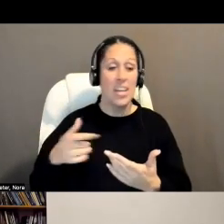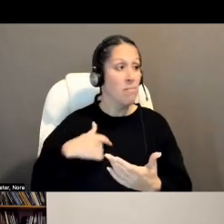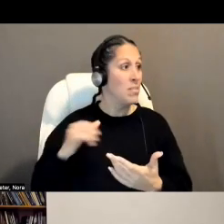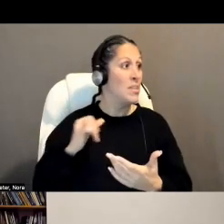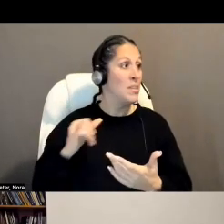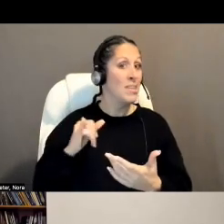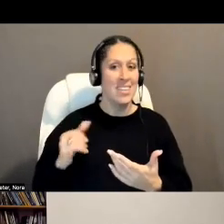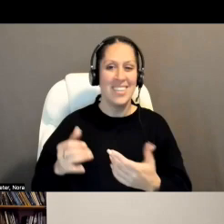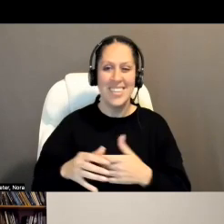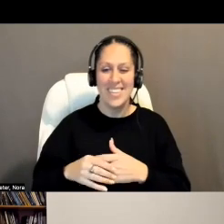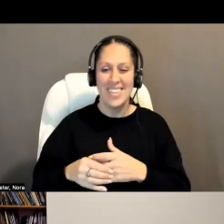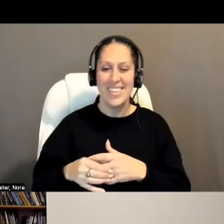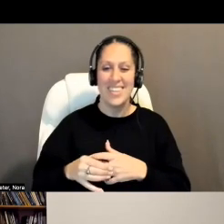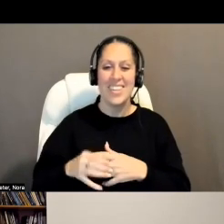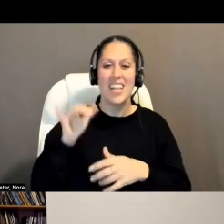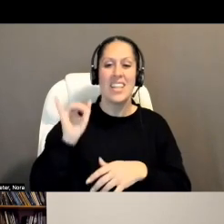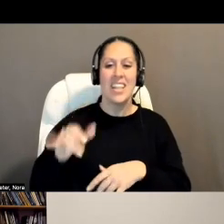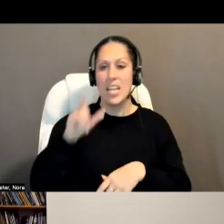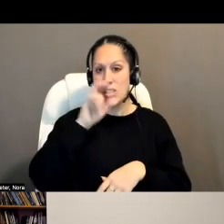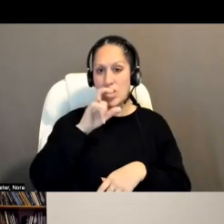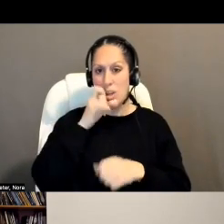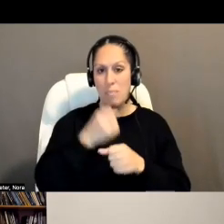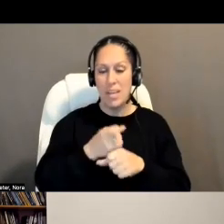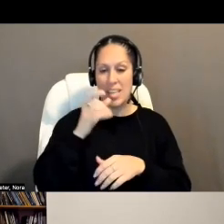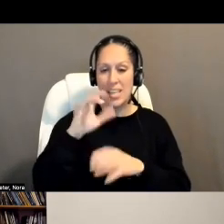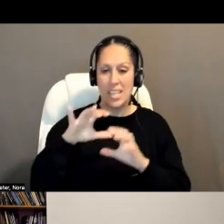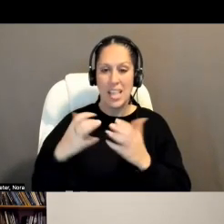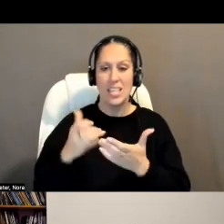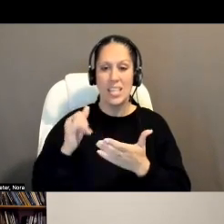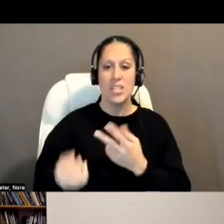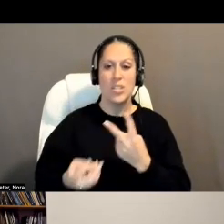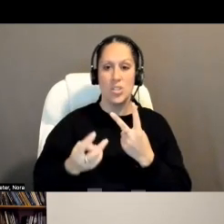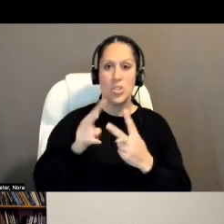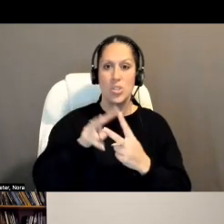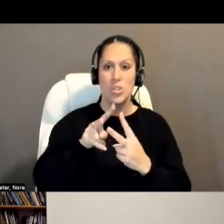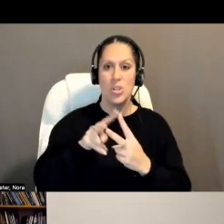That and a doll making class, those are the the two things that I would really love to